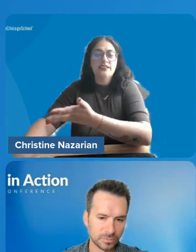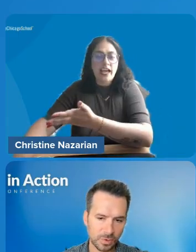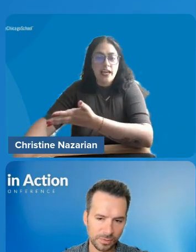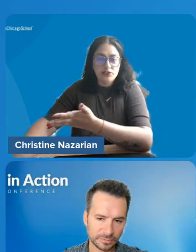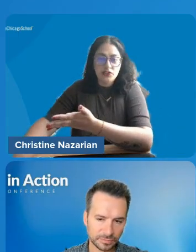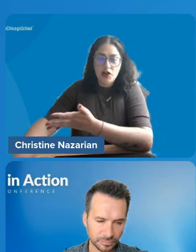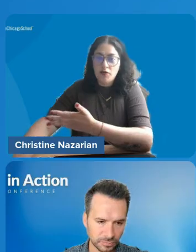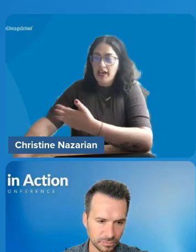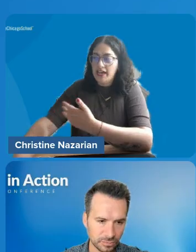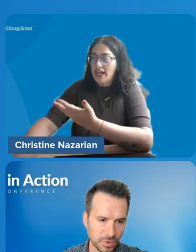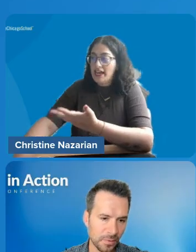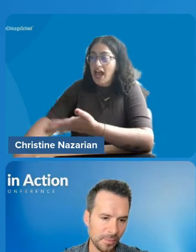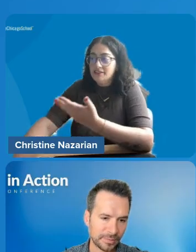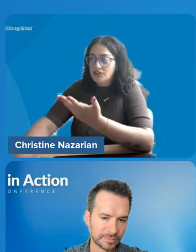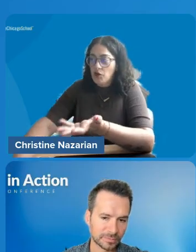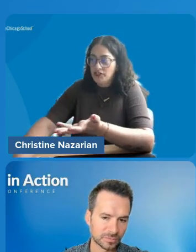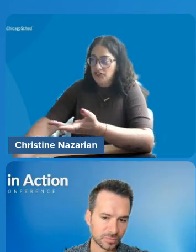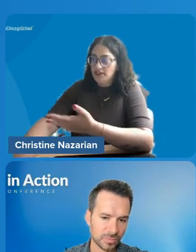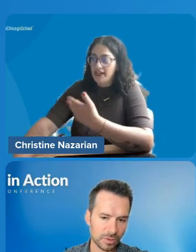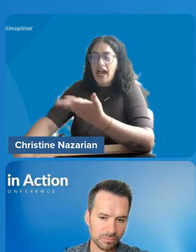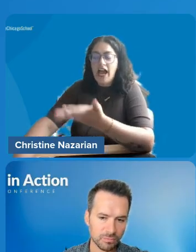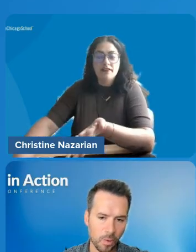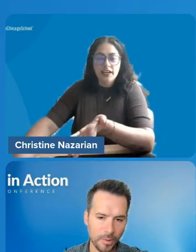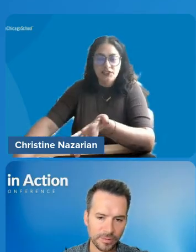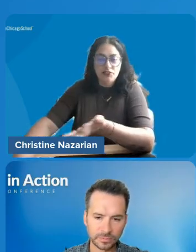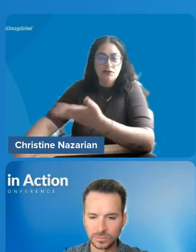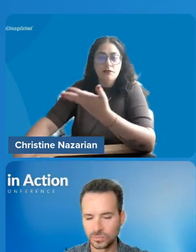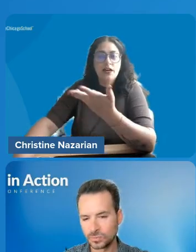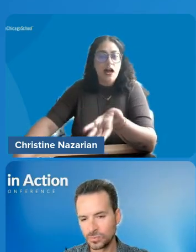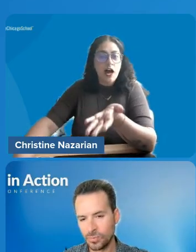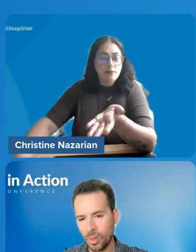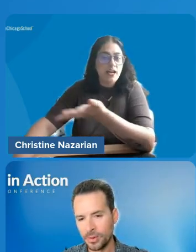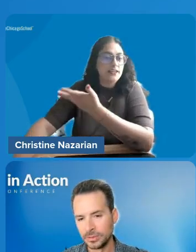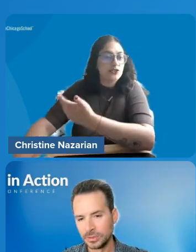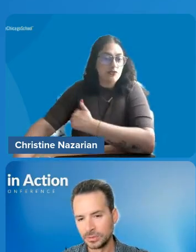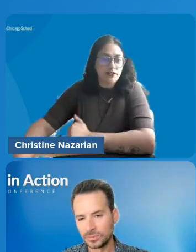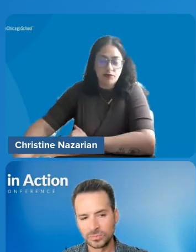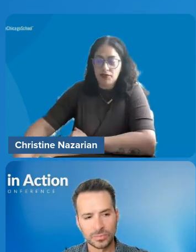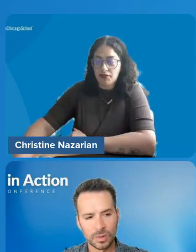able to go in and ask questions like how did i do applying structural theory